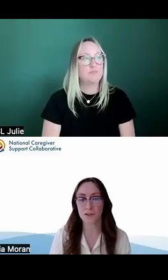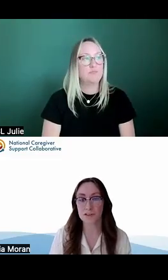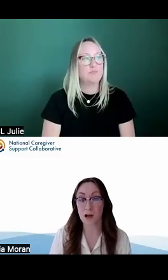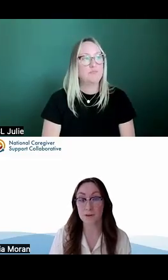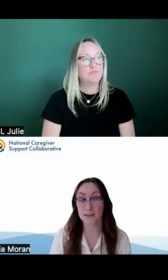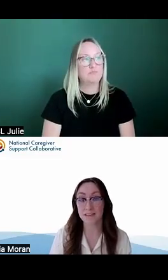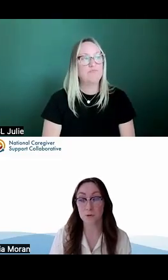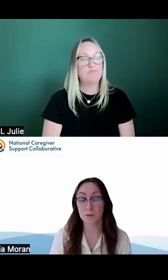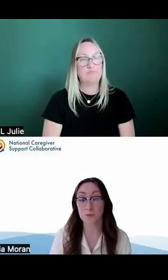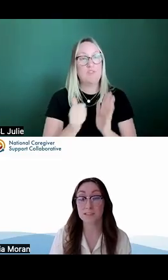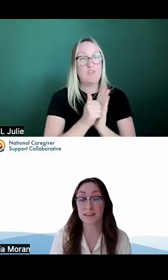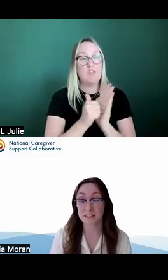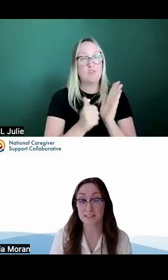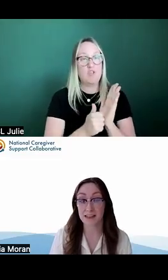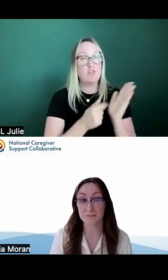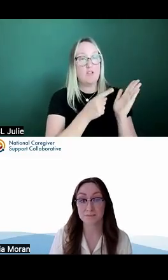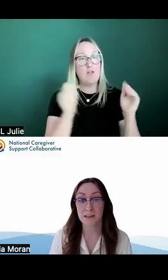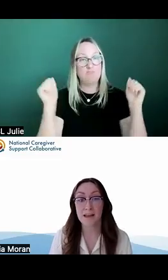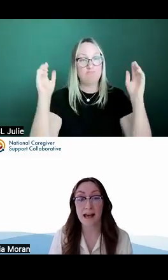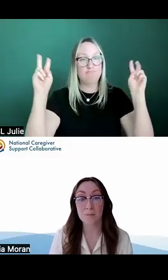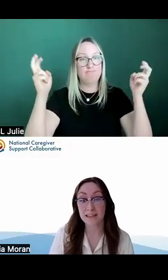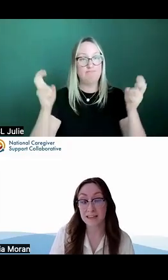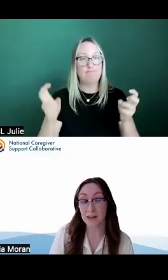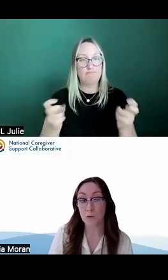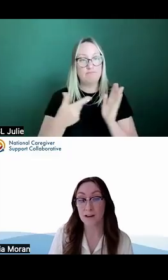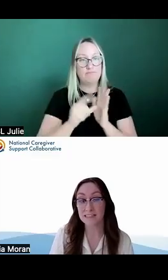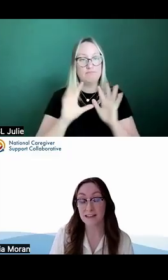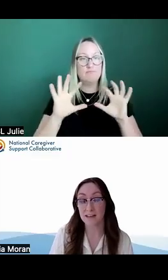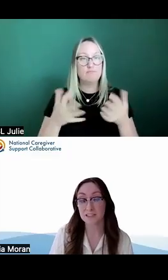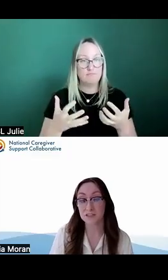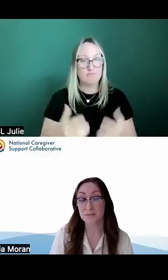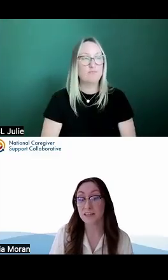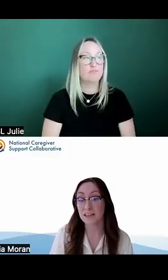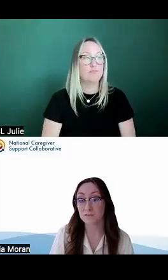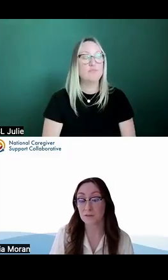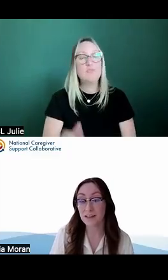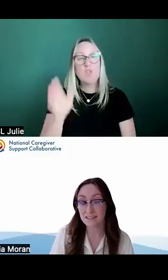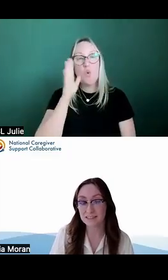of the topics that will be presented today. I’ll begin by orienting us to some key information to